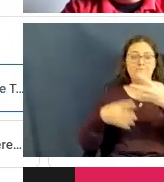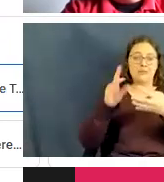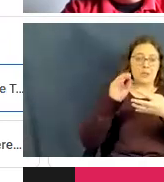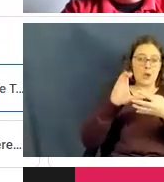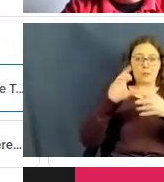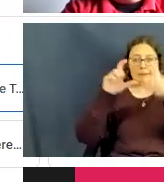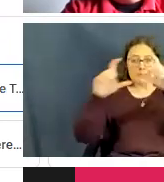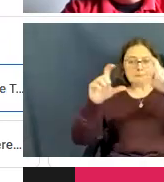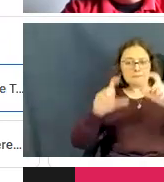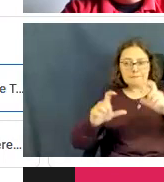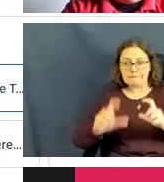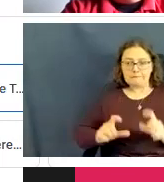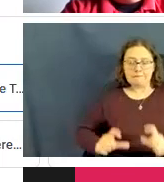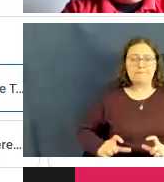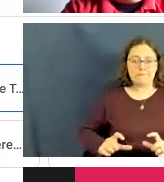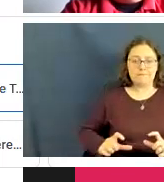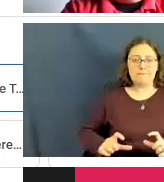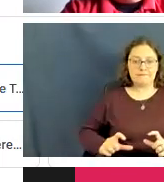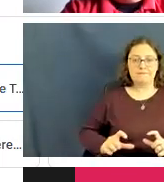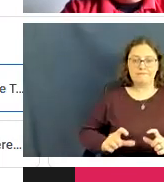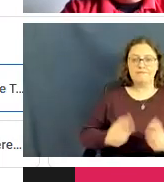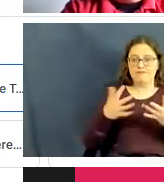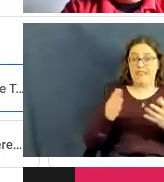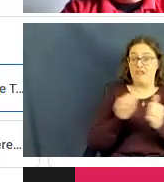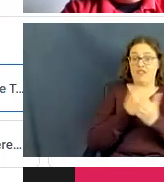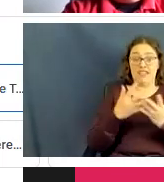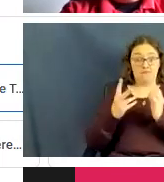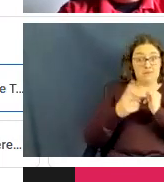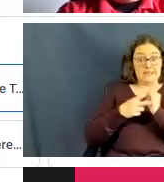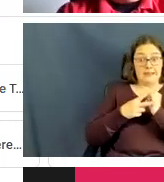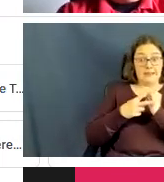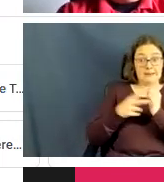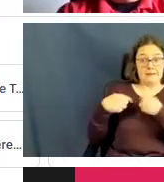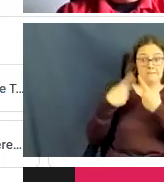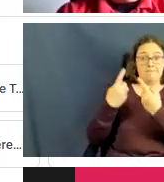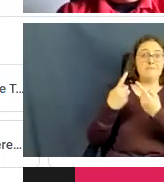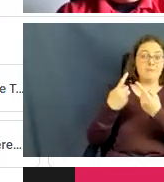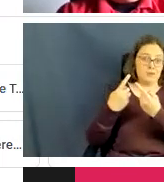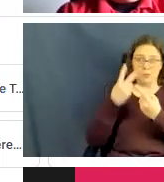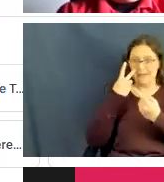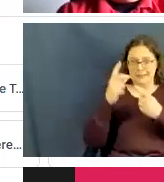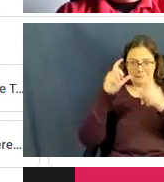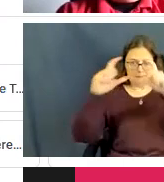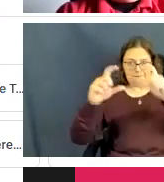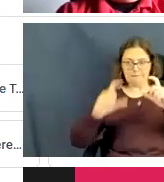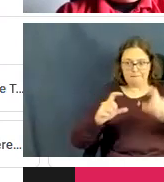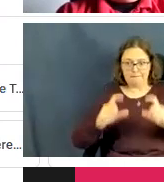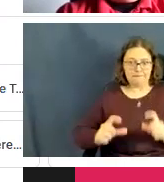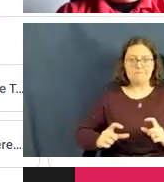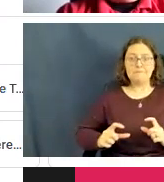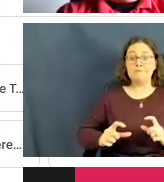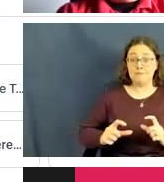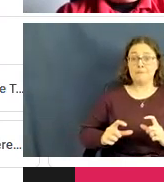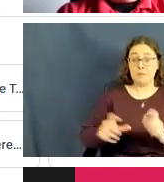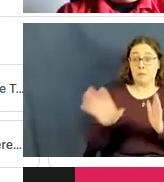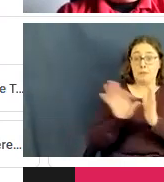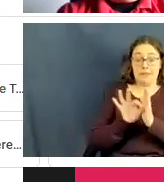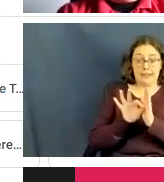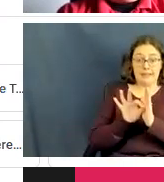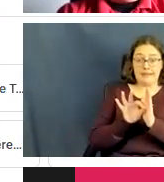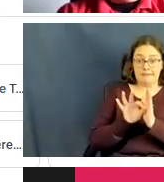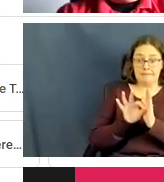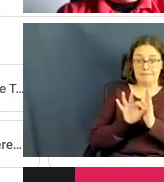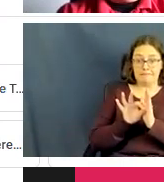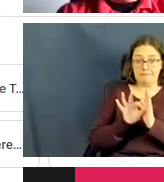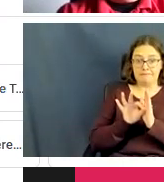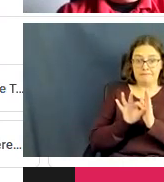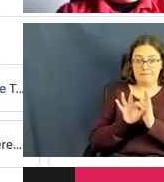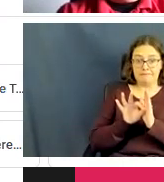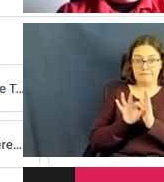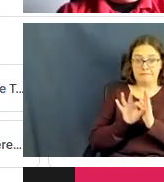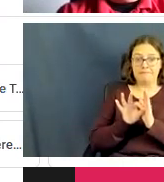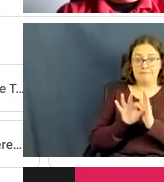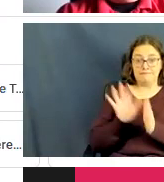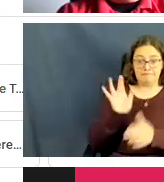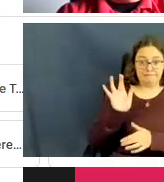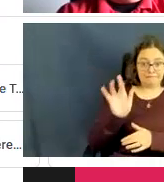want to receive the link, so that they can put information into the